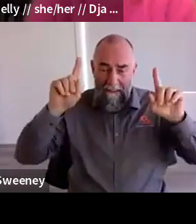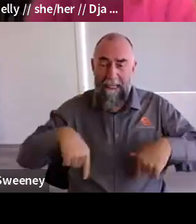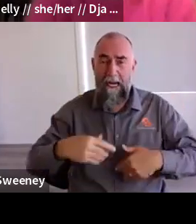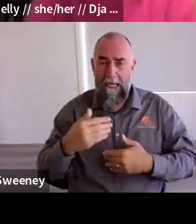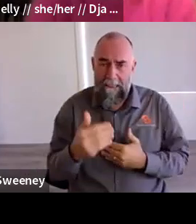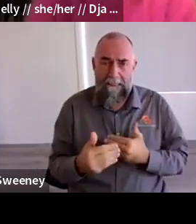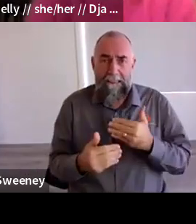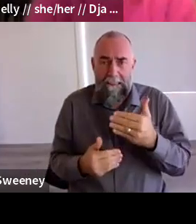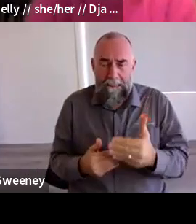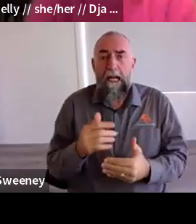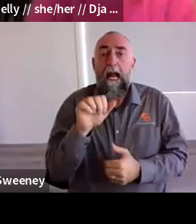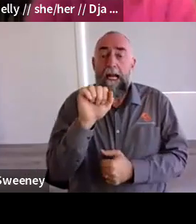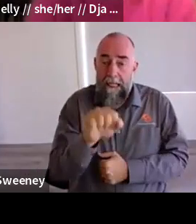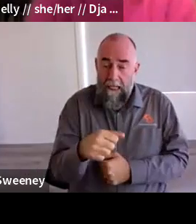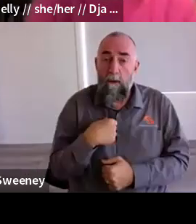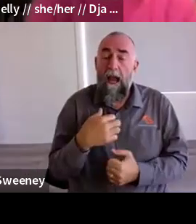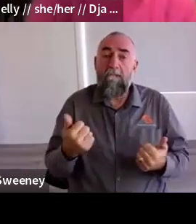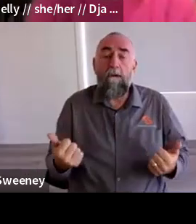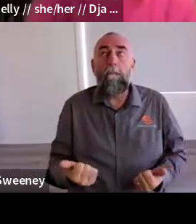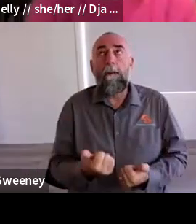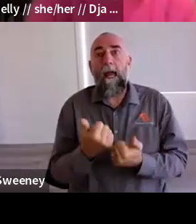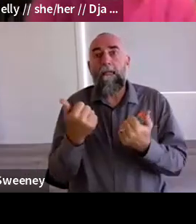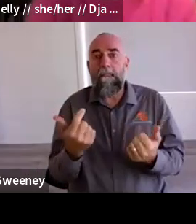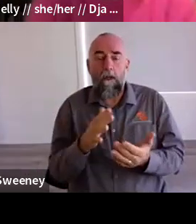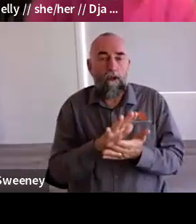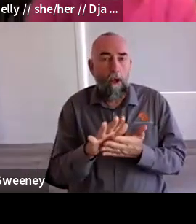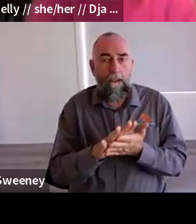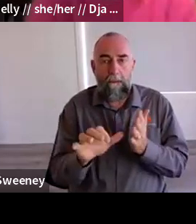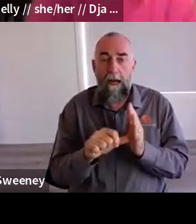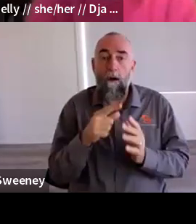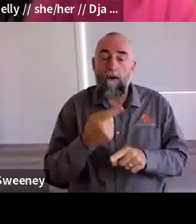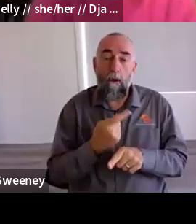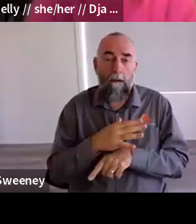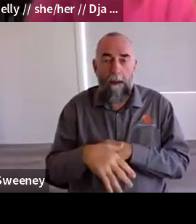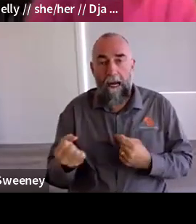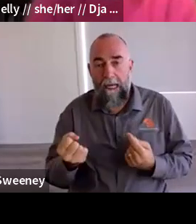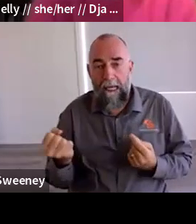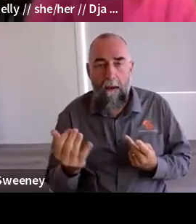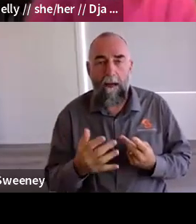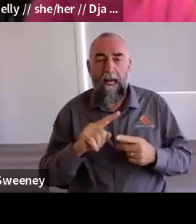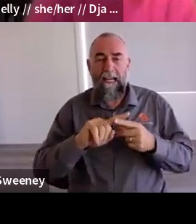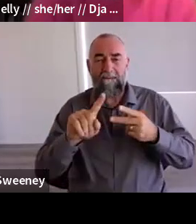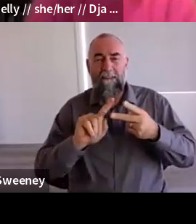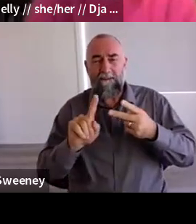of really acknowledge it's fossil fuels first. This is the urgent step and transition that we need to take. It's fossil fuels first. But yes, there's a